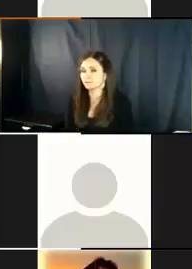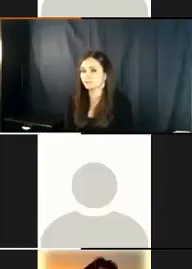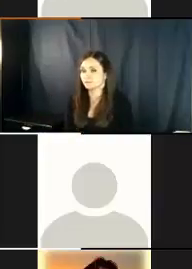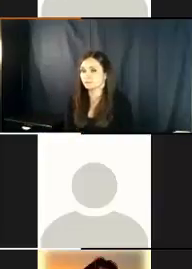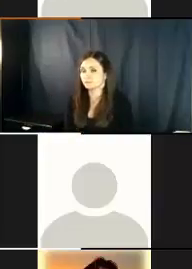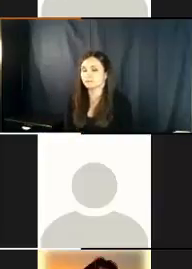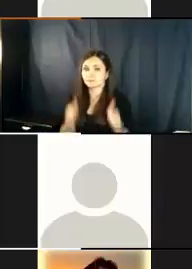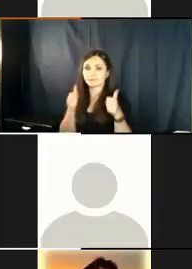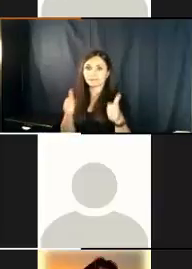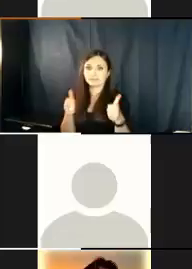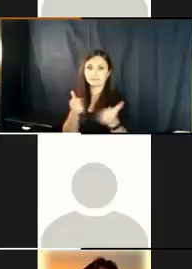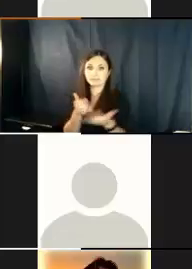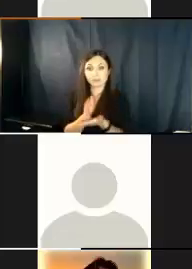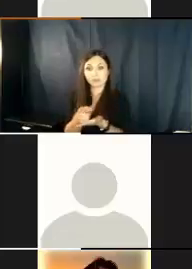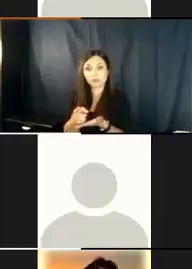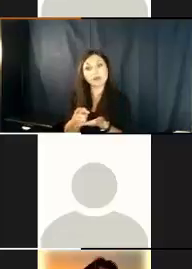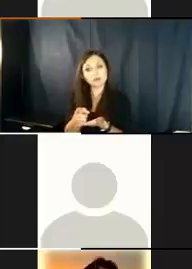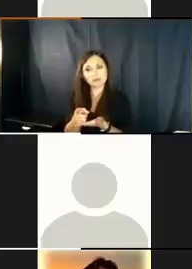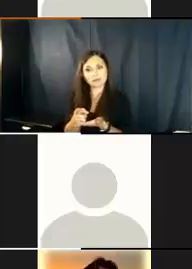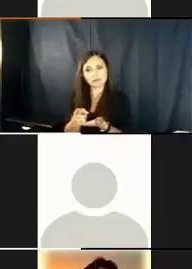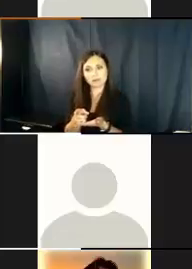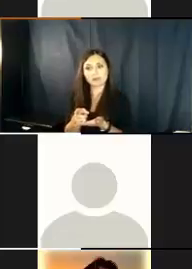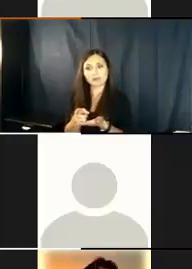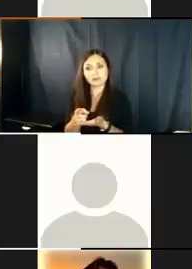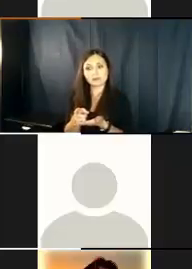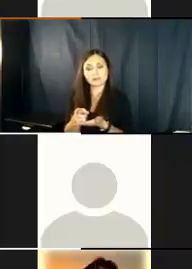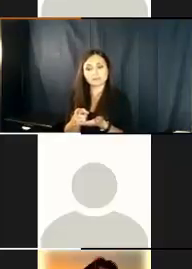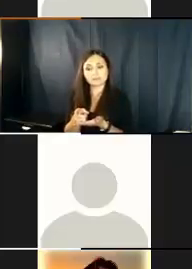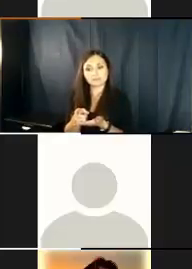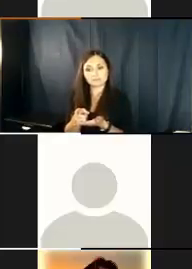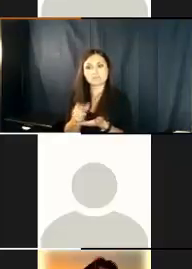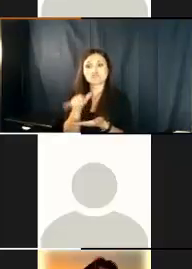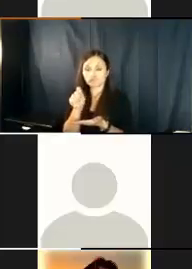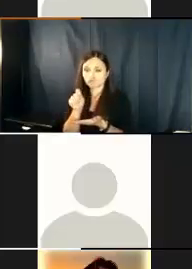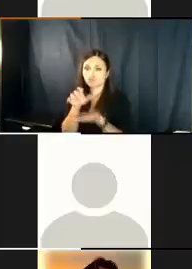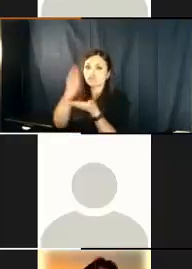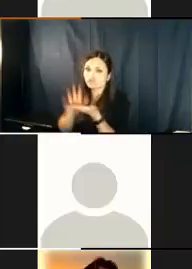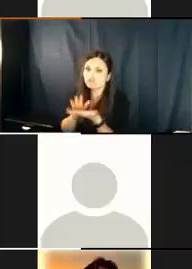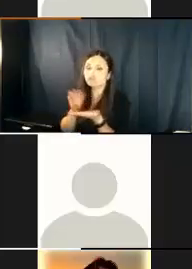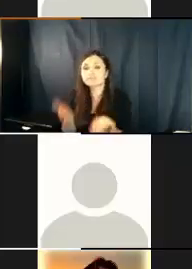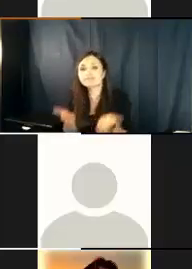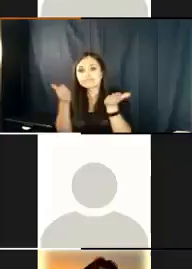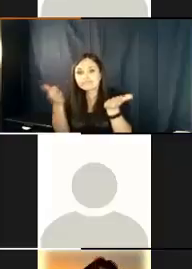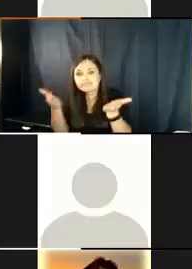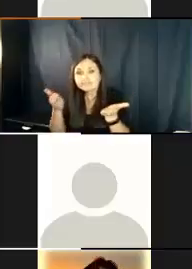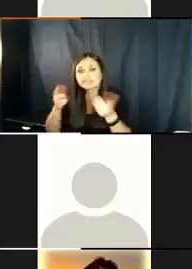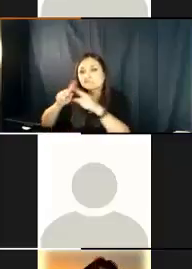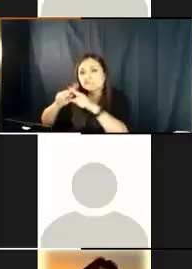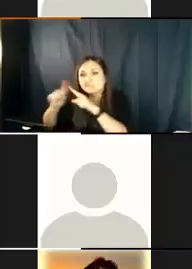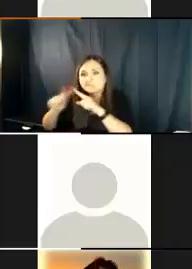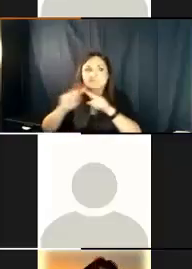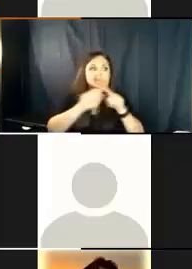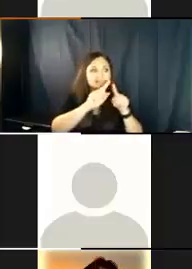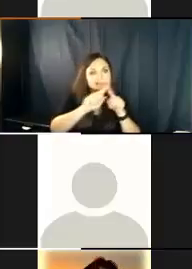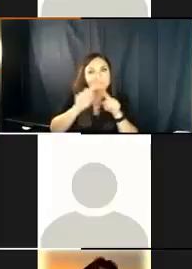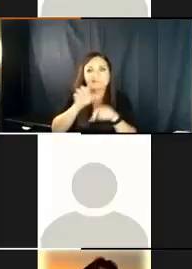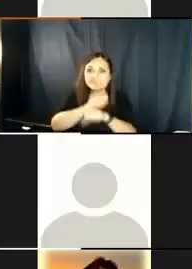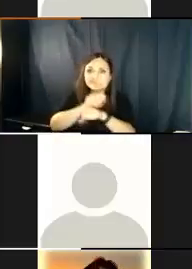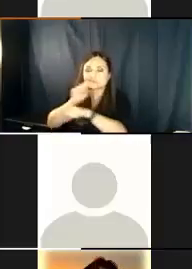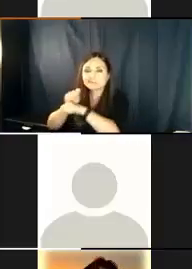Great so we encouraged ...students can recommend alternative assignments.